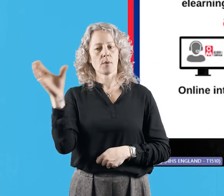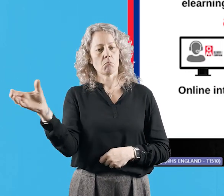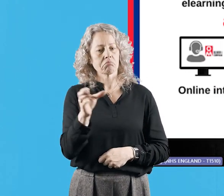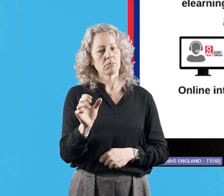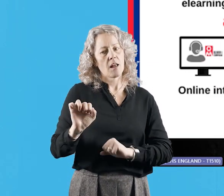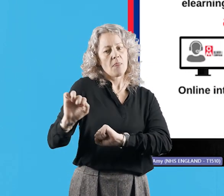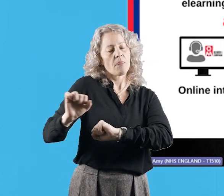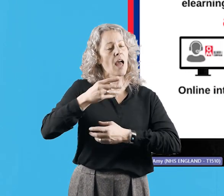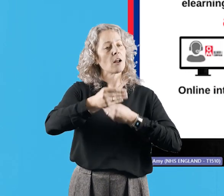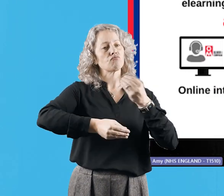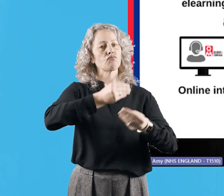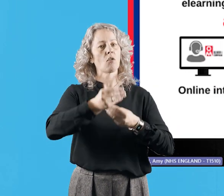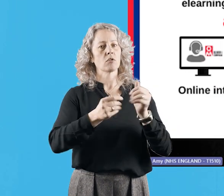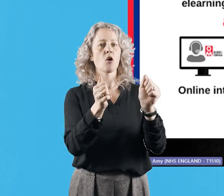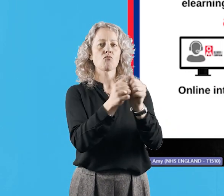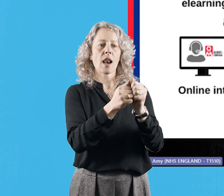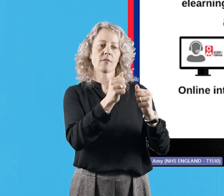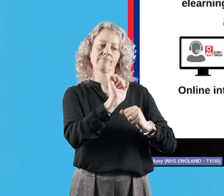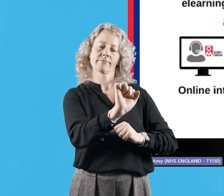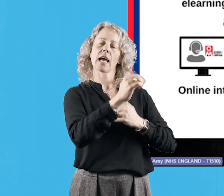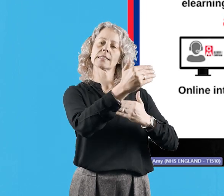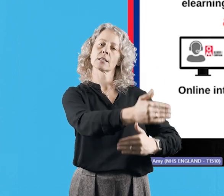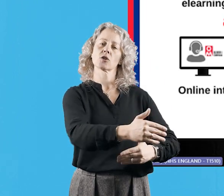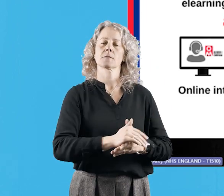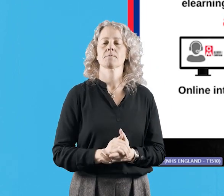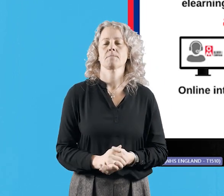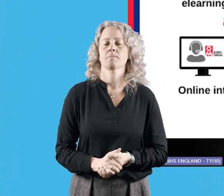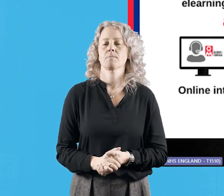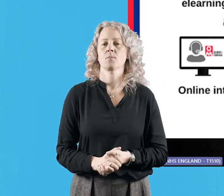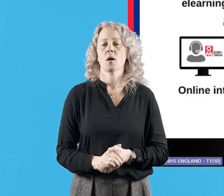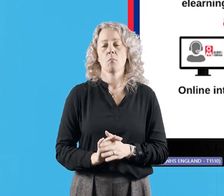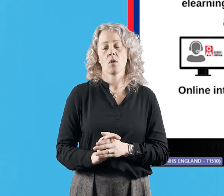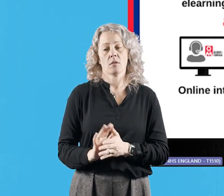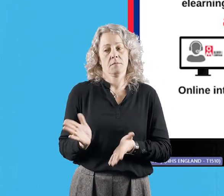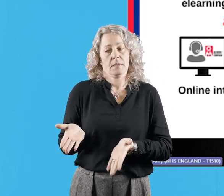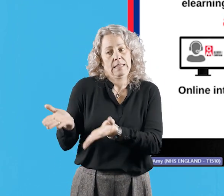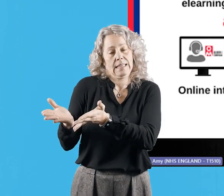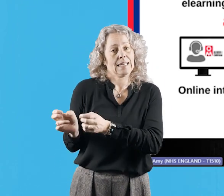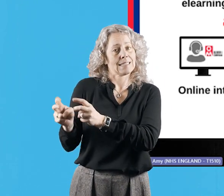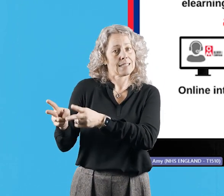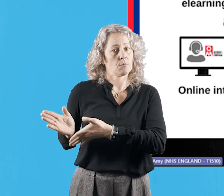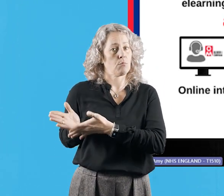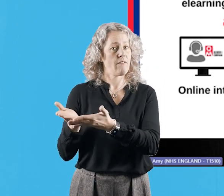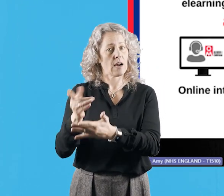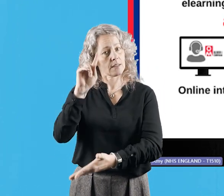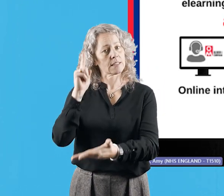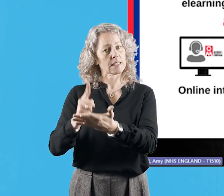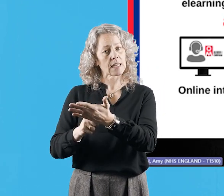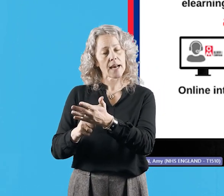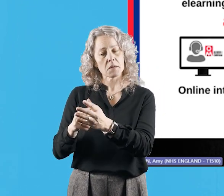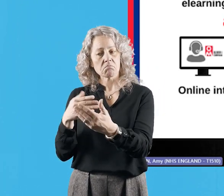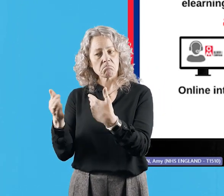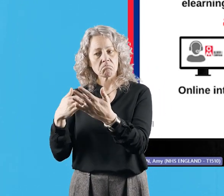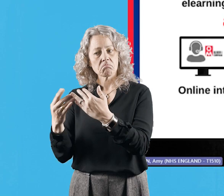relevant to the the kind of session they're running. And we leave that again to systems and providers to to work